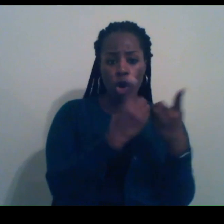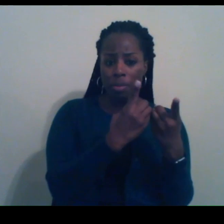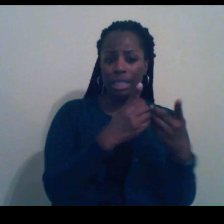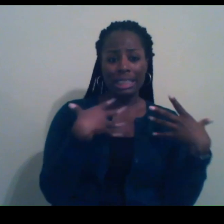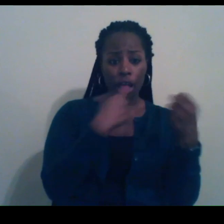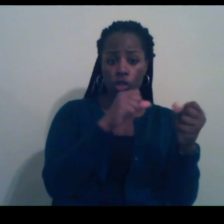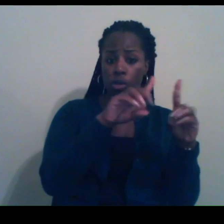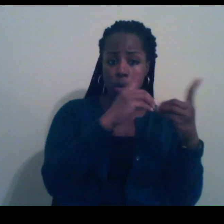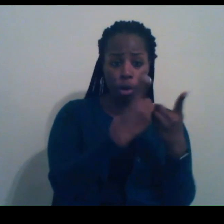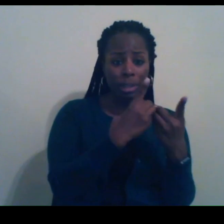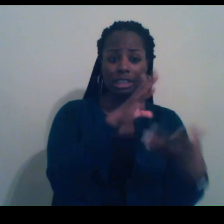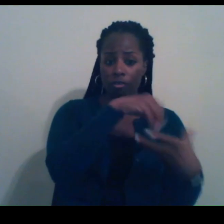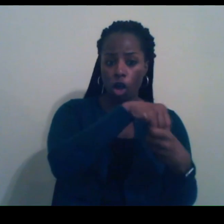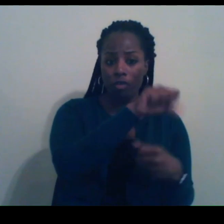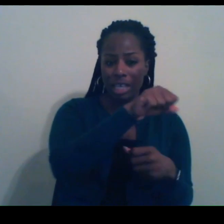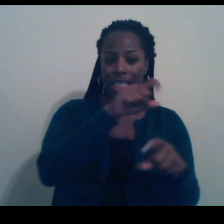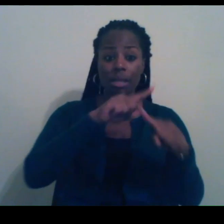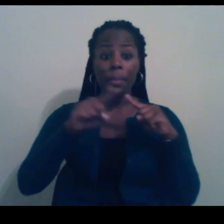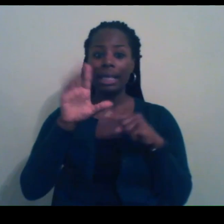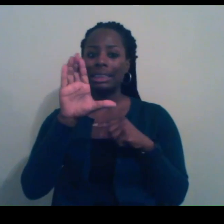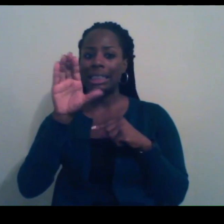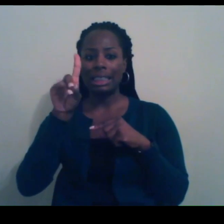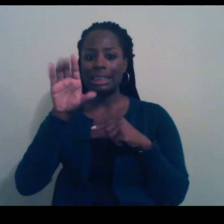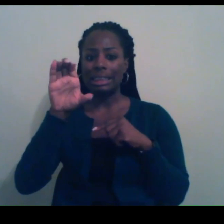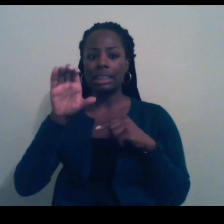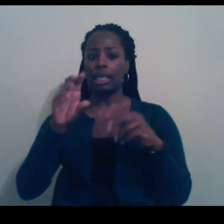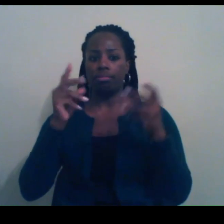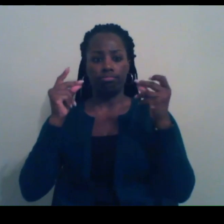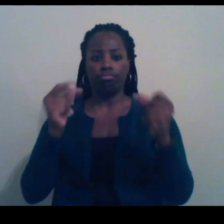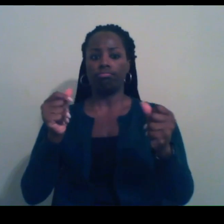helping to identify how that might have originated with that individual to find out any other people that they've been exposed to